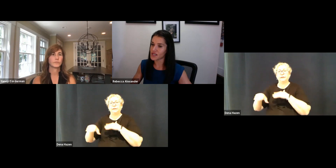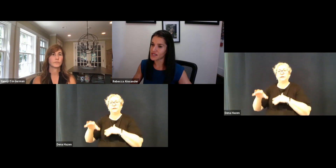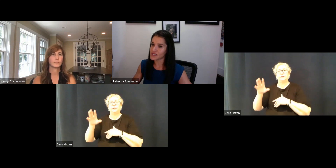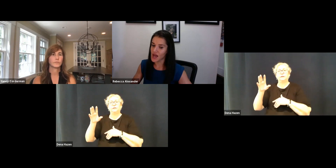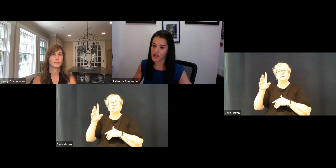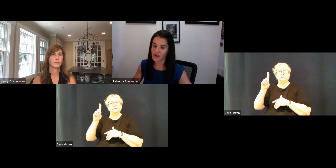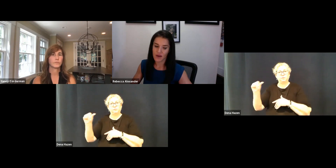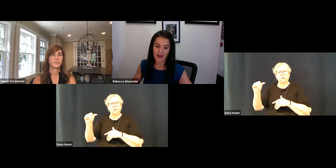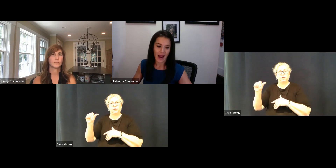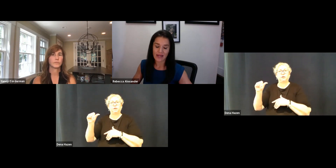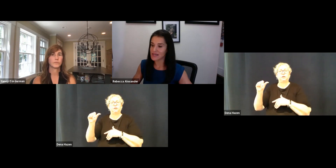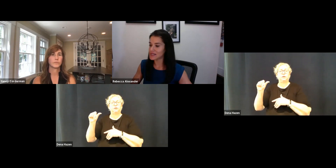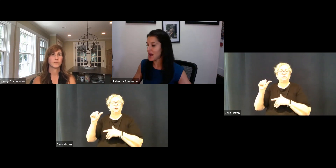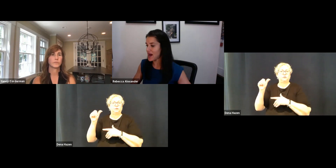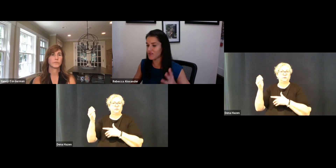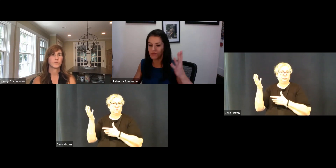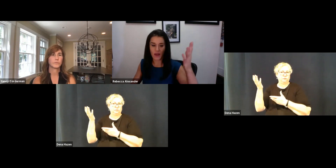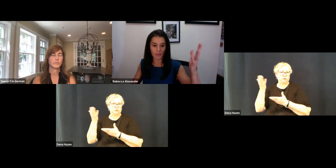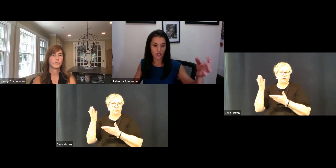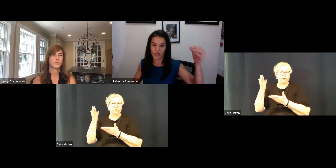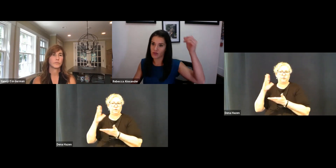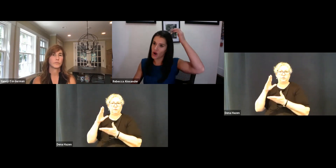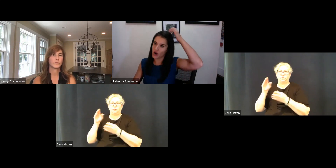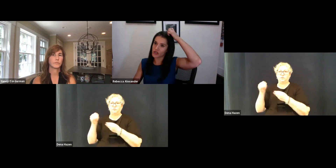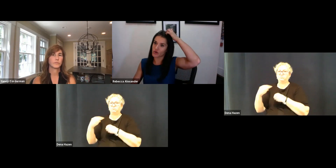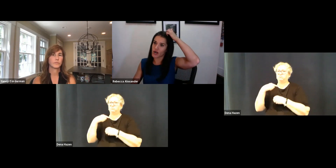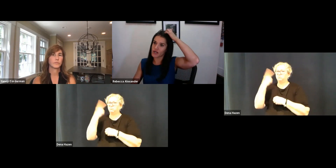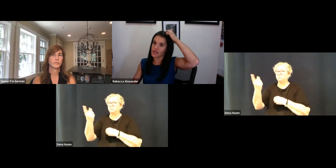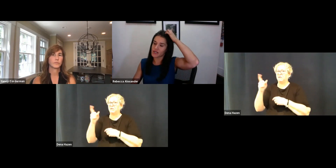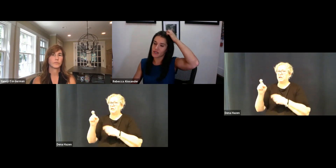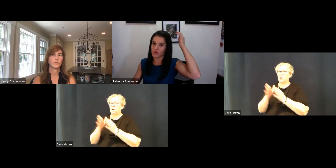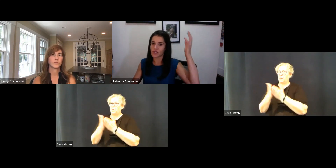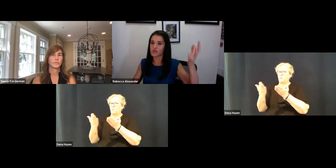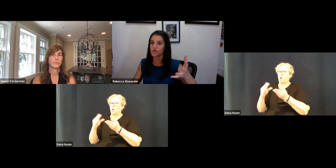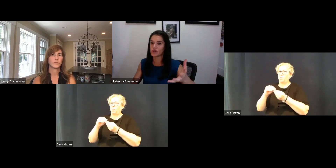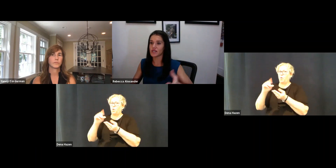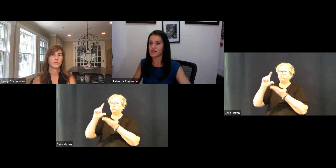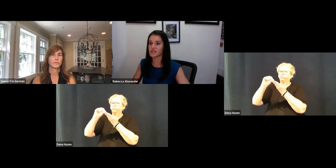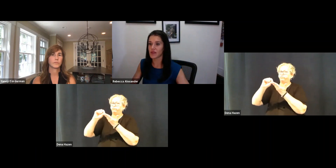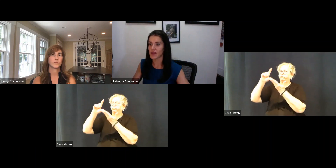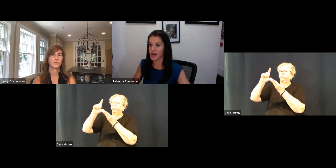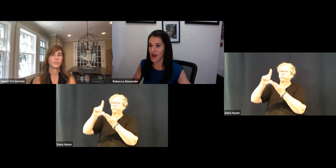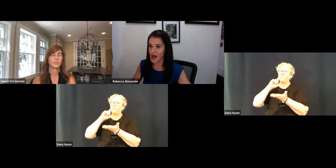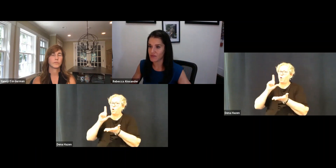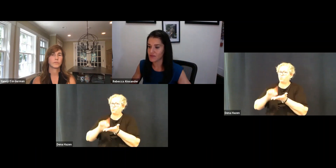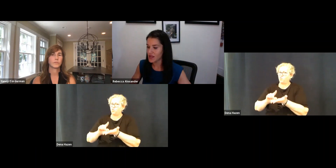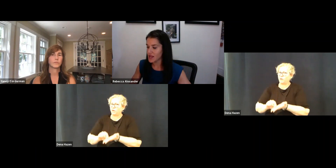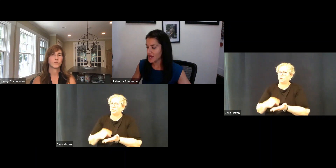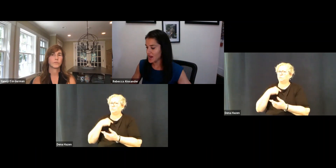and I said, I need to have my books enlarged, or I need to-- these are the needs that I have.